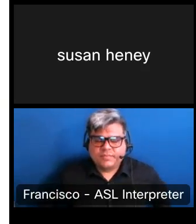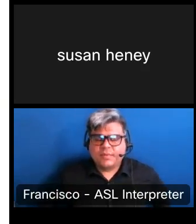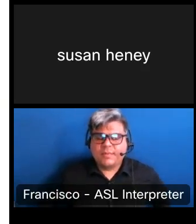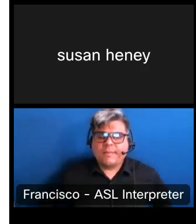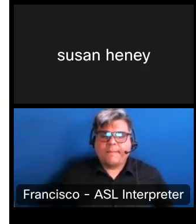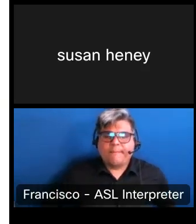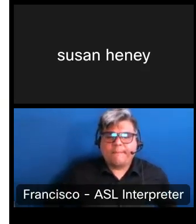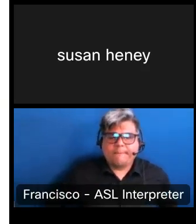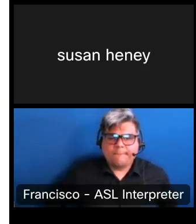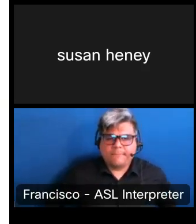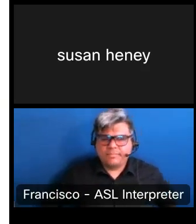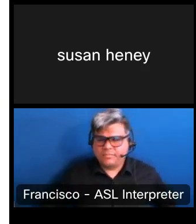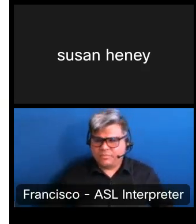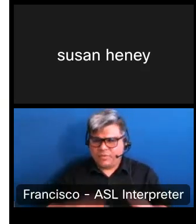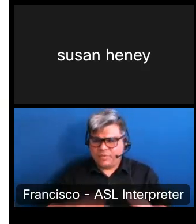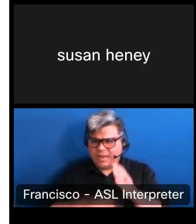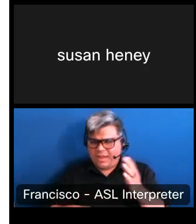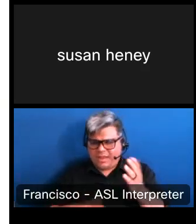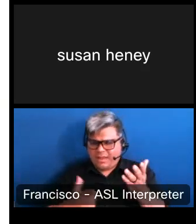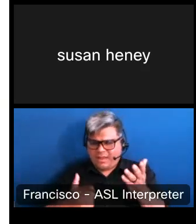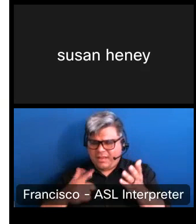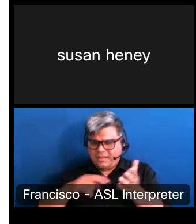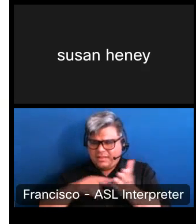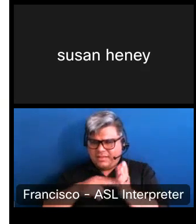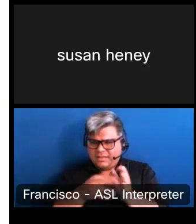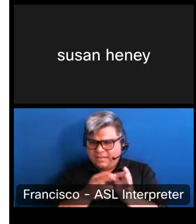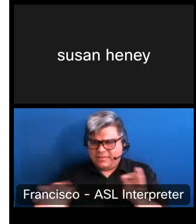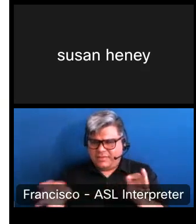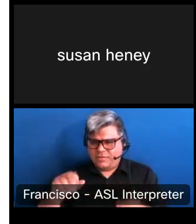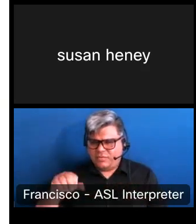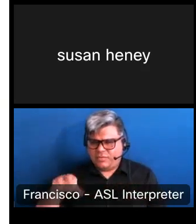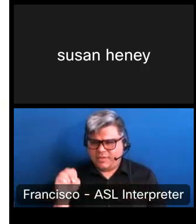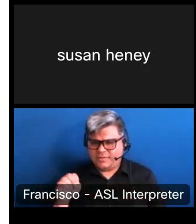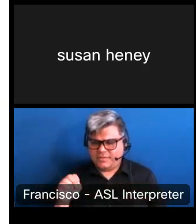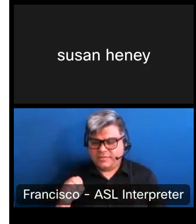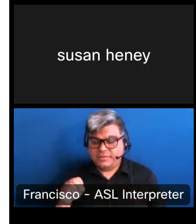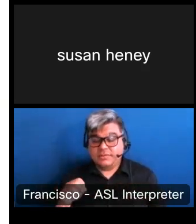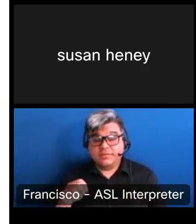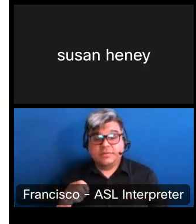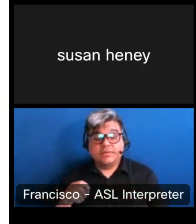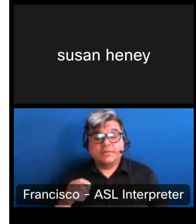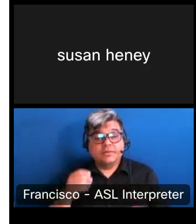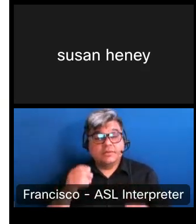is the definition of race? Well, let me first say that the United States Census Bureau collects race